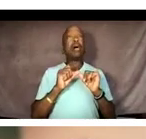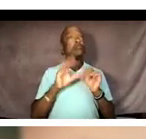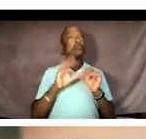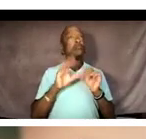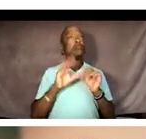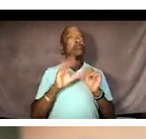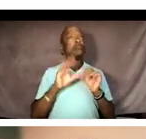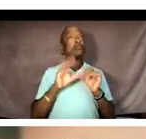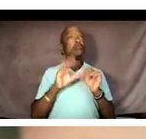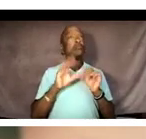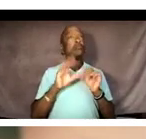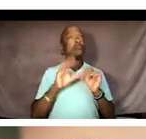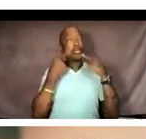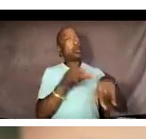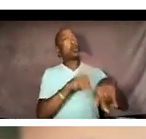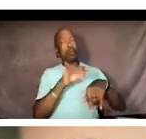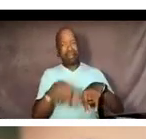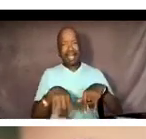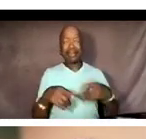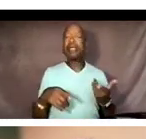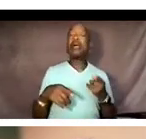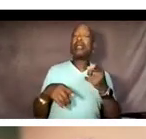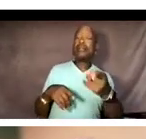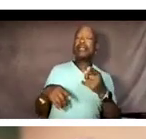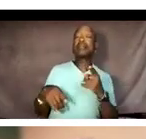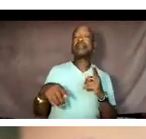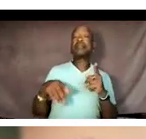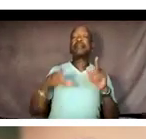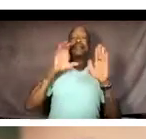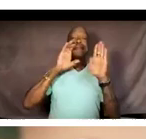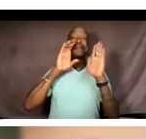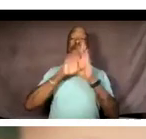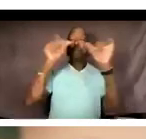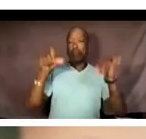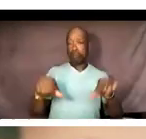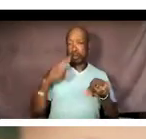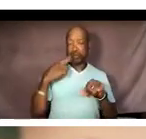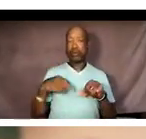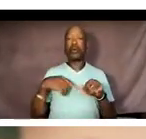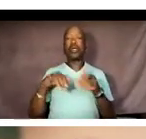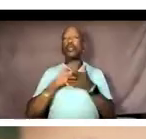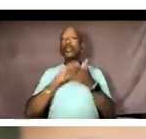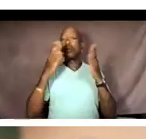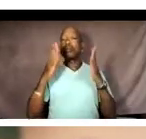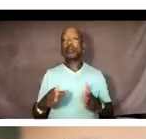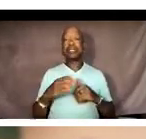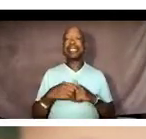um by a comrade in New York City mask bloc um that says four reasons to renormalize masking the